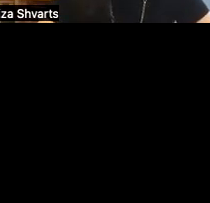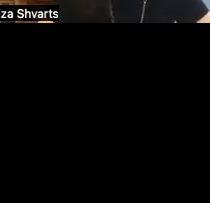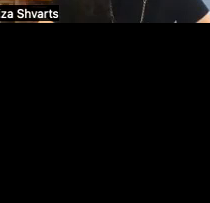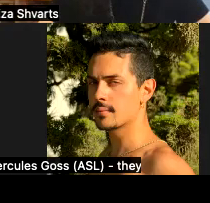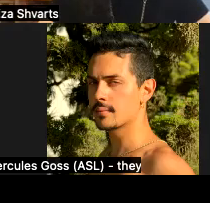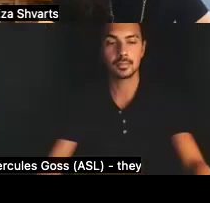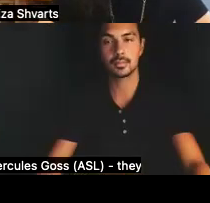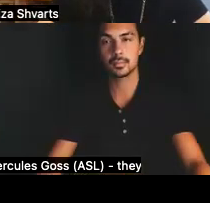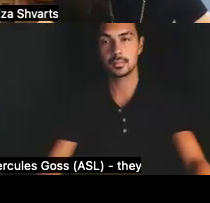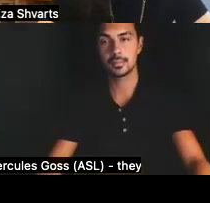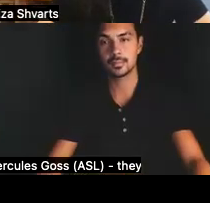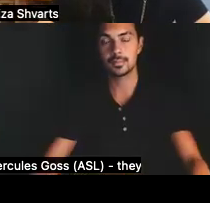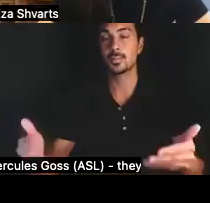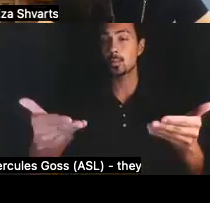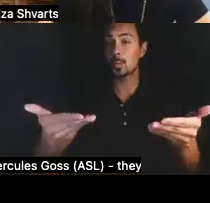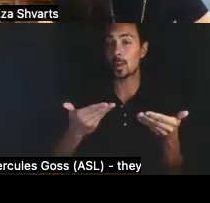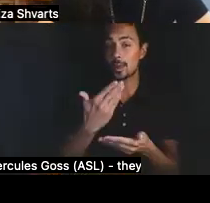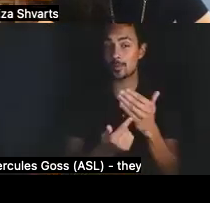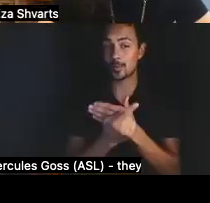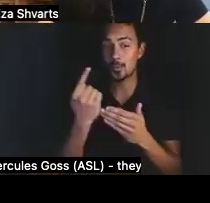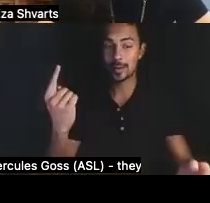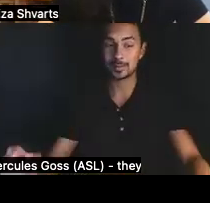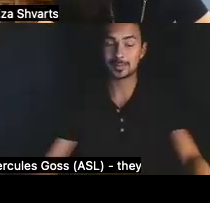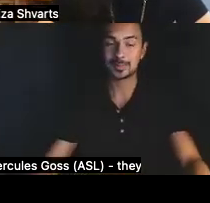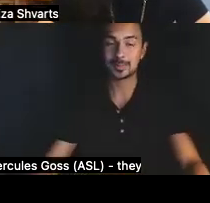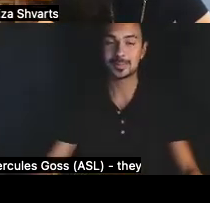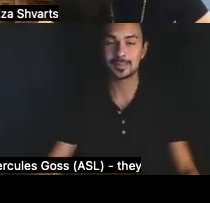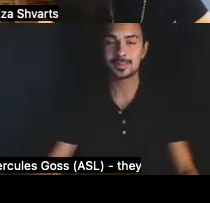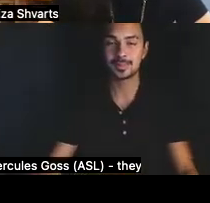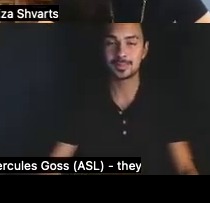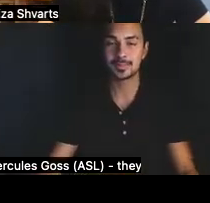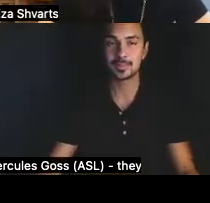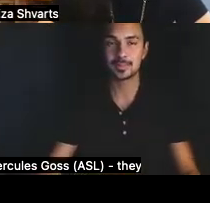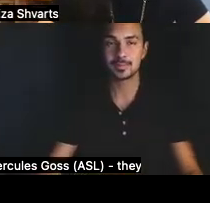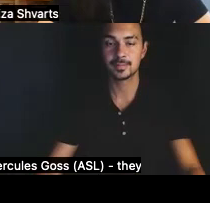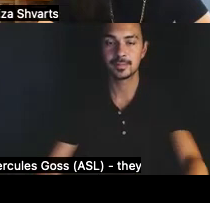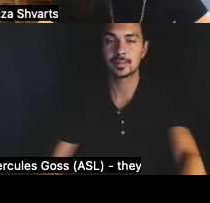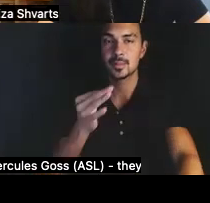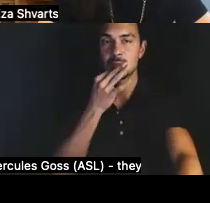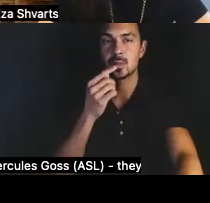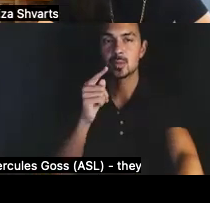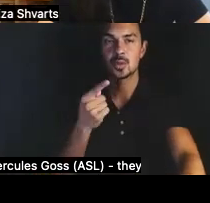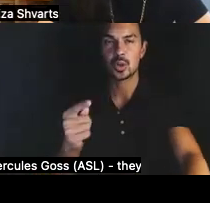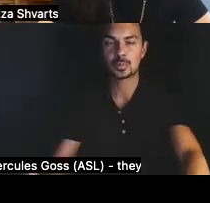Alright. Welcome everyone! We will be getting started